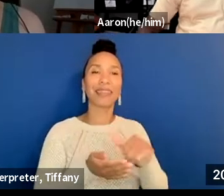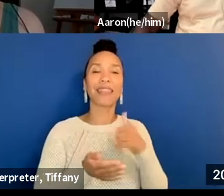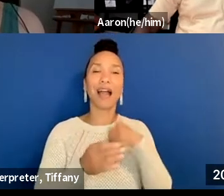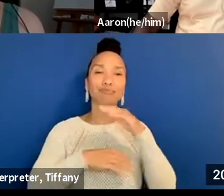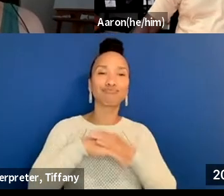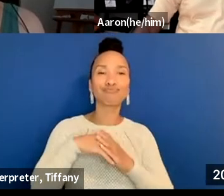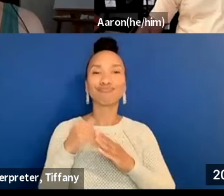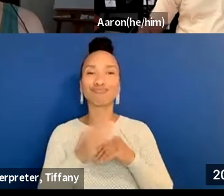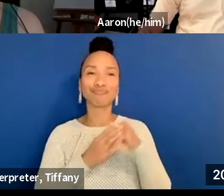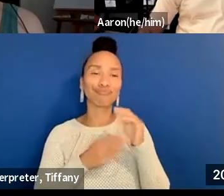Benjamin (they/them/elle): i've learned a lot from.